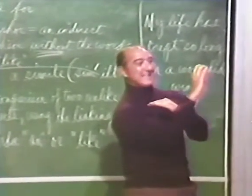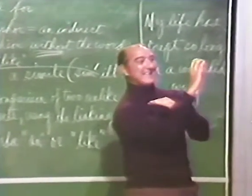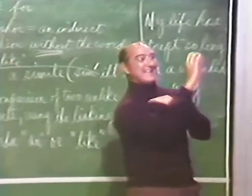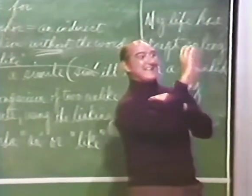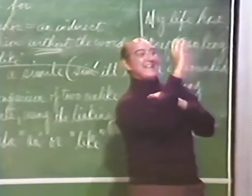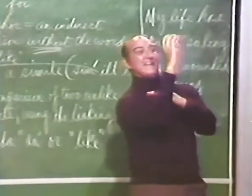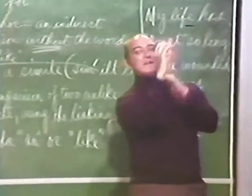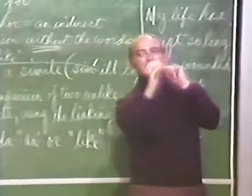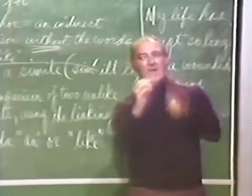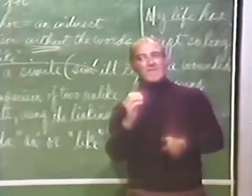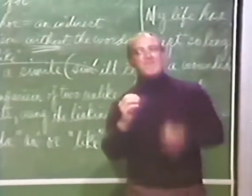THE MORE...